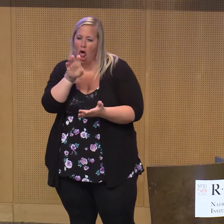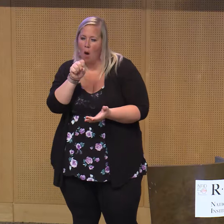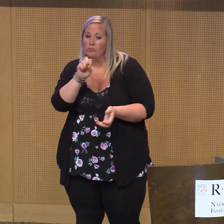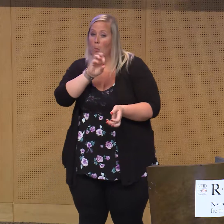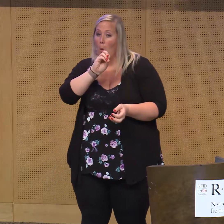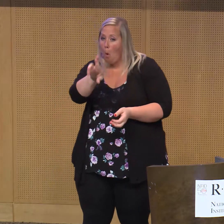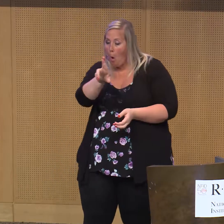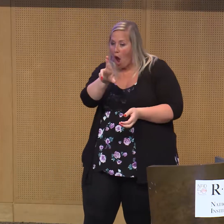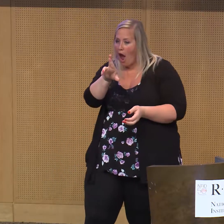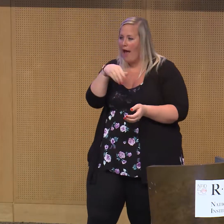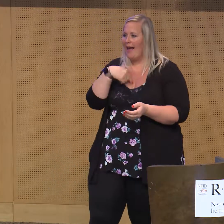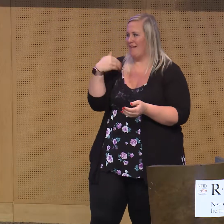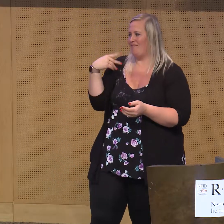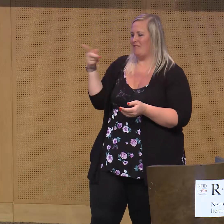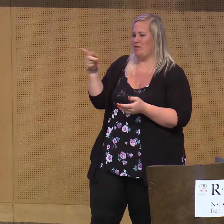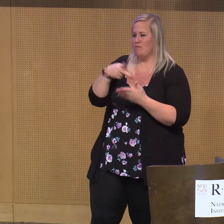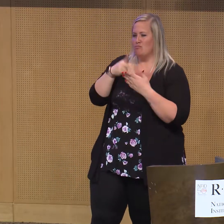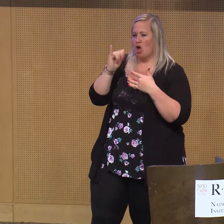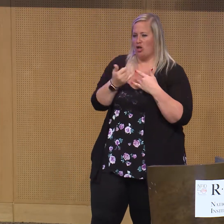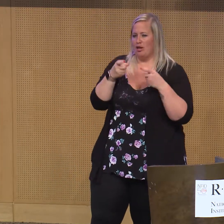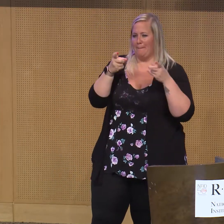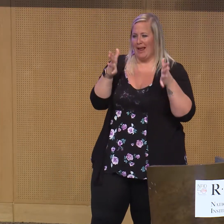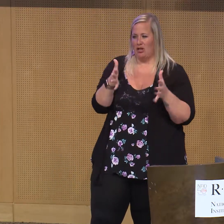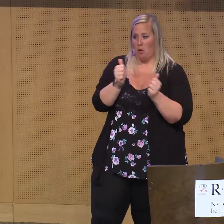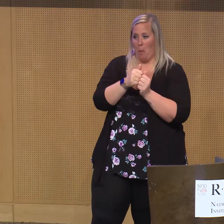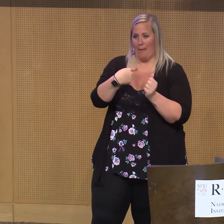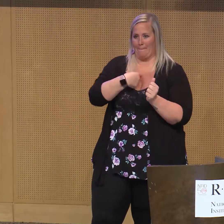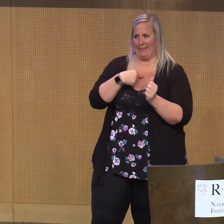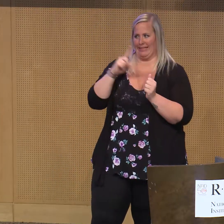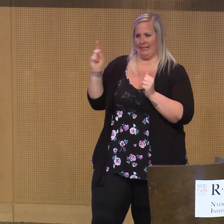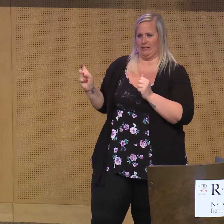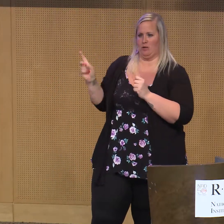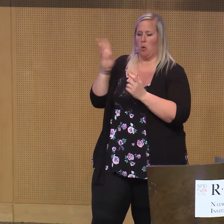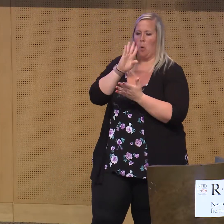I will take notes or I'll have a project manager with me